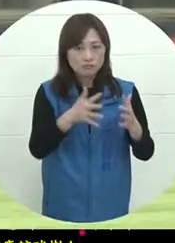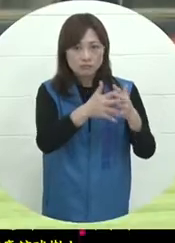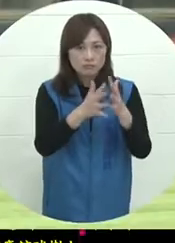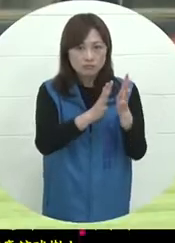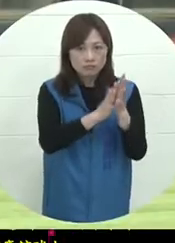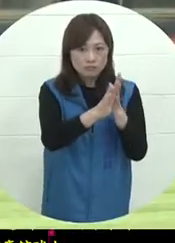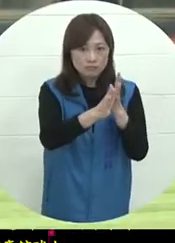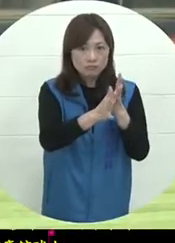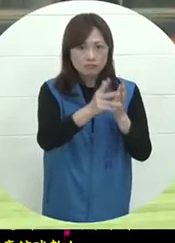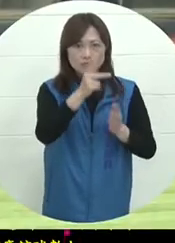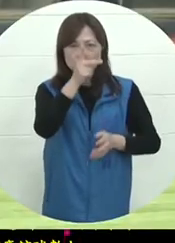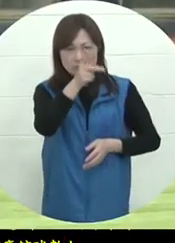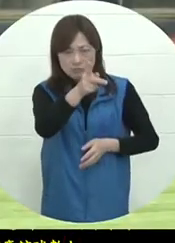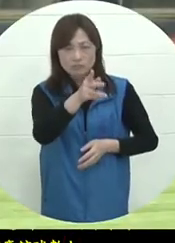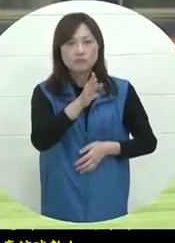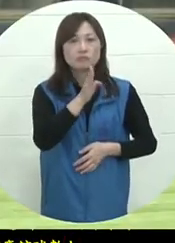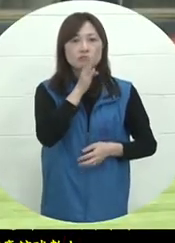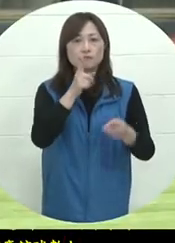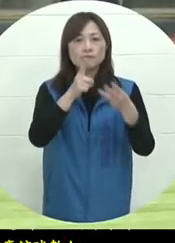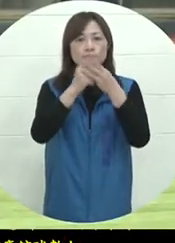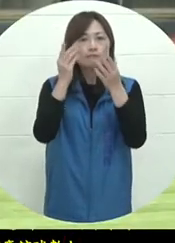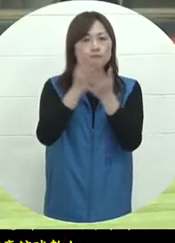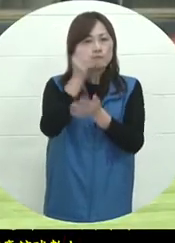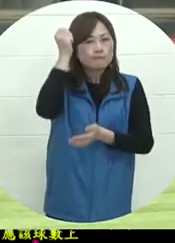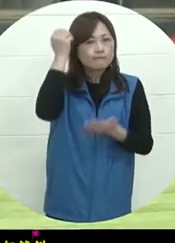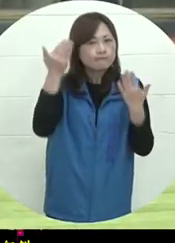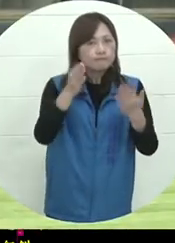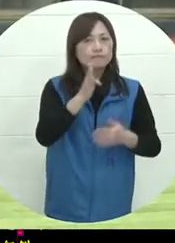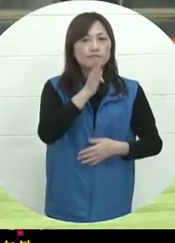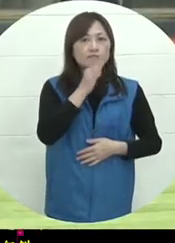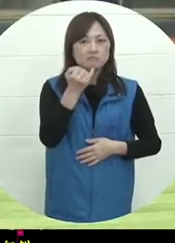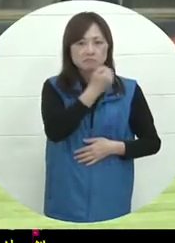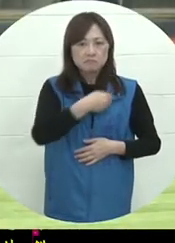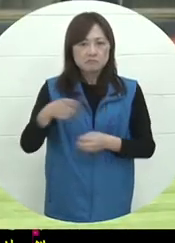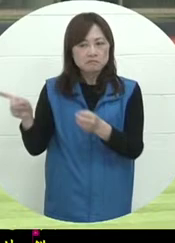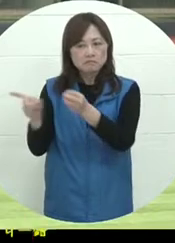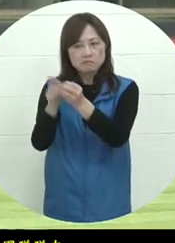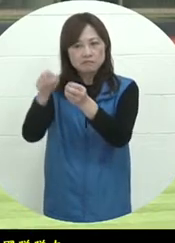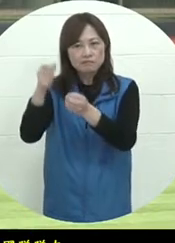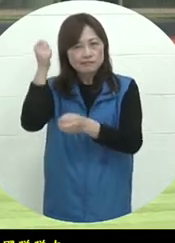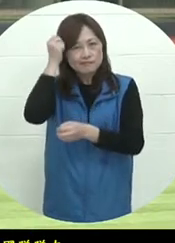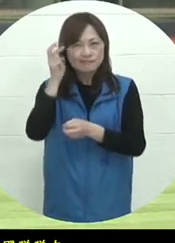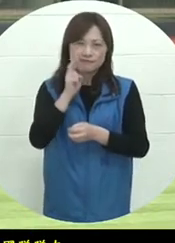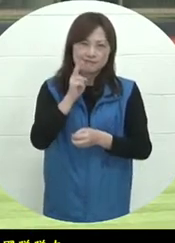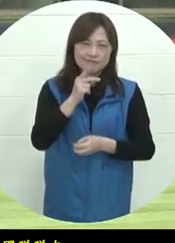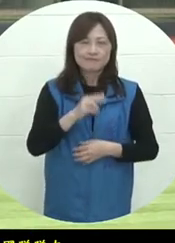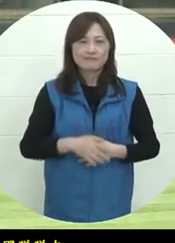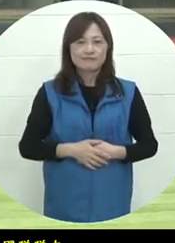team were correct. The referee remembered it very clearly . Maybe the batter himself remembered it wrong. Look. It